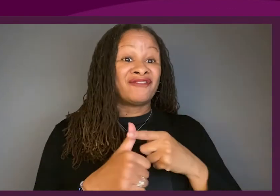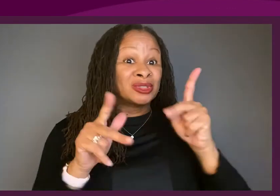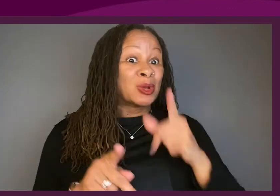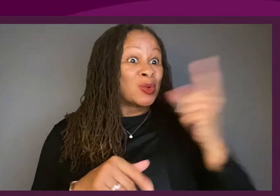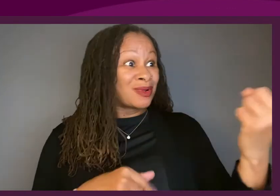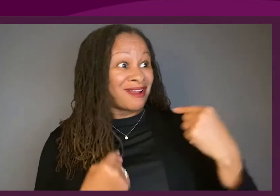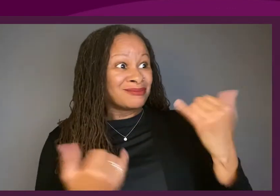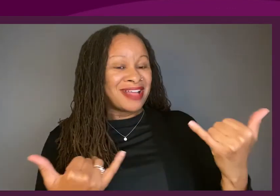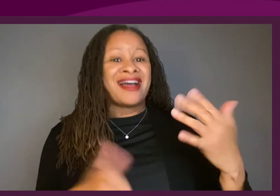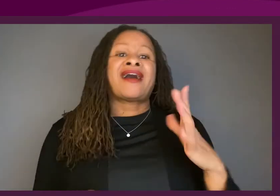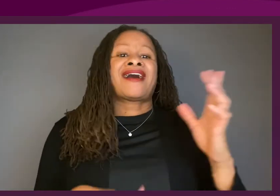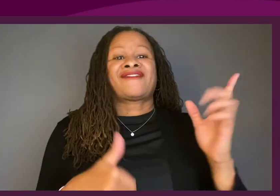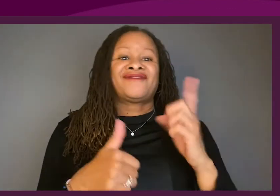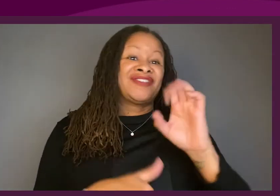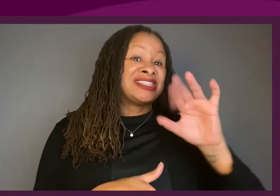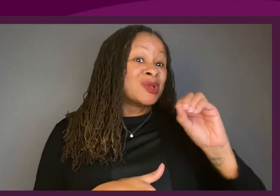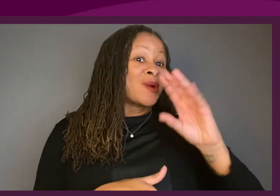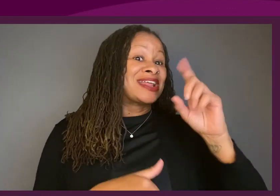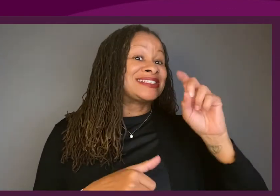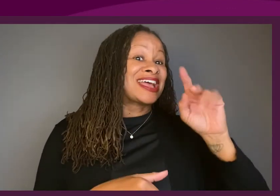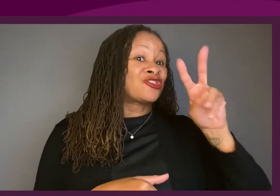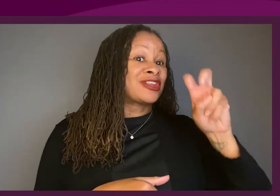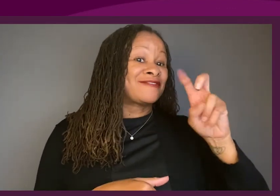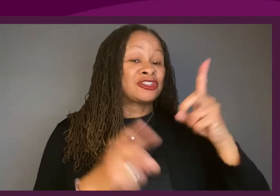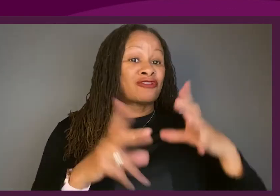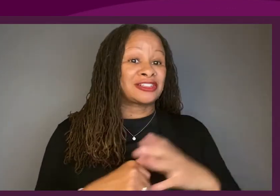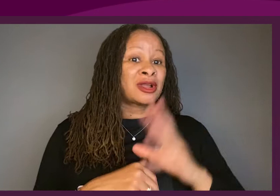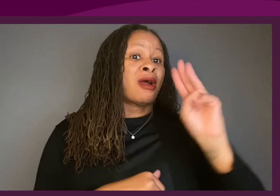Our first guest is none other than WID CEO and executive director, Marcie Roth.